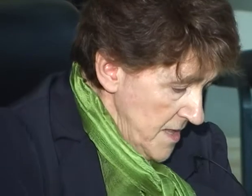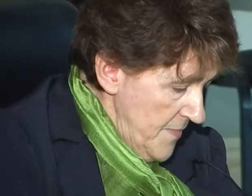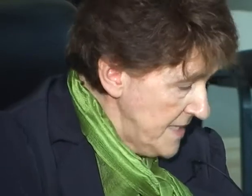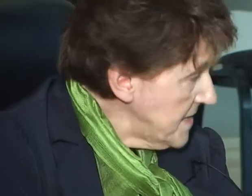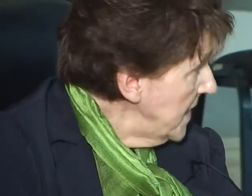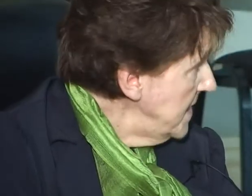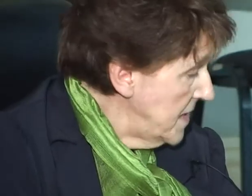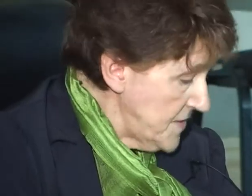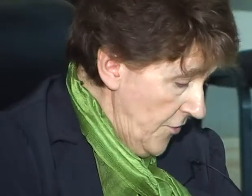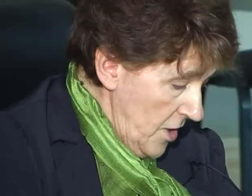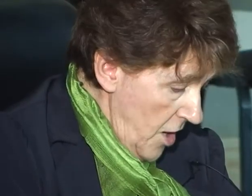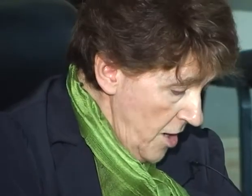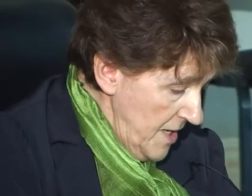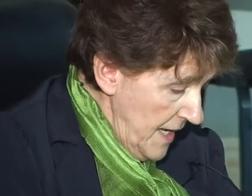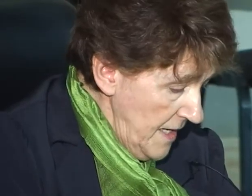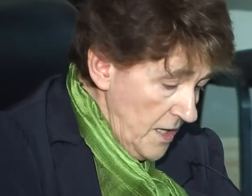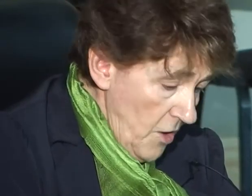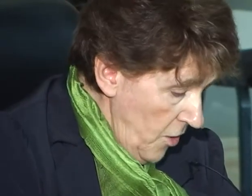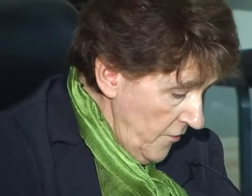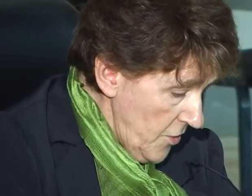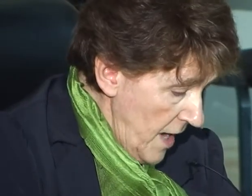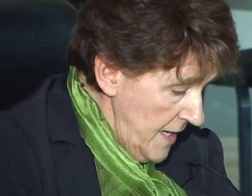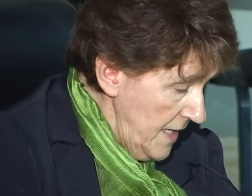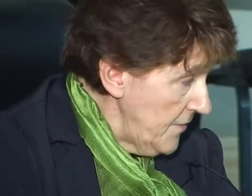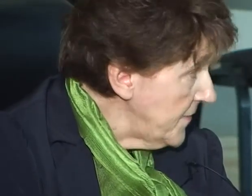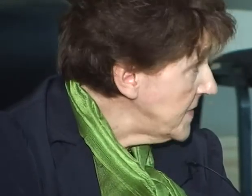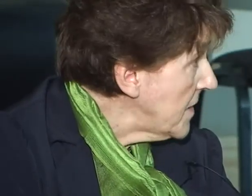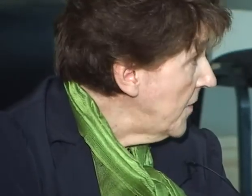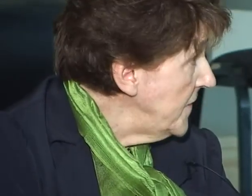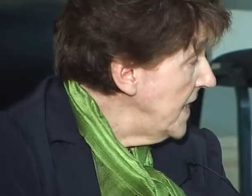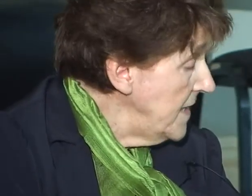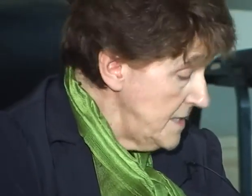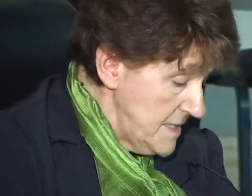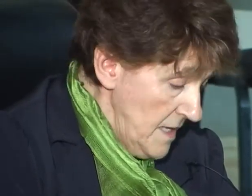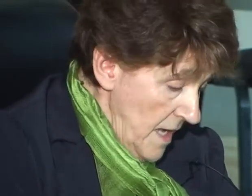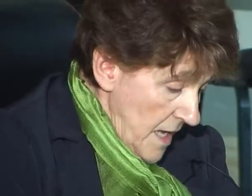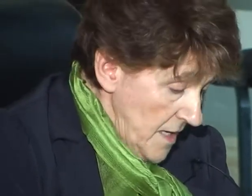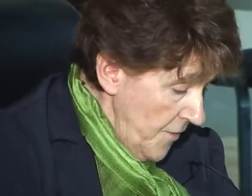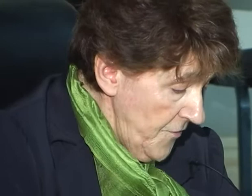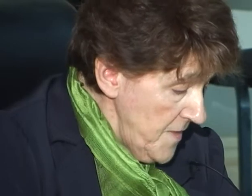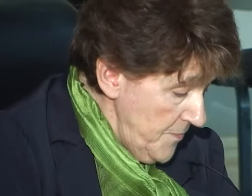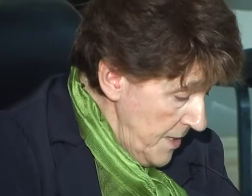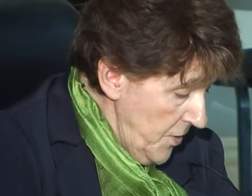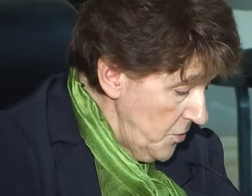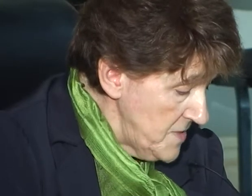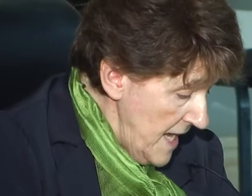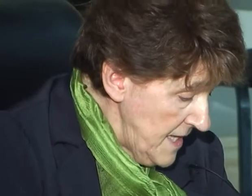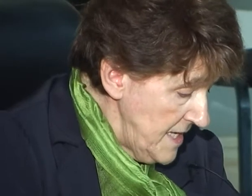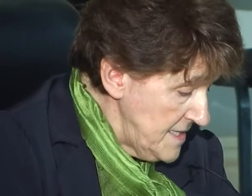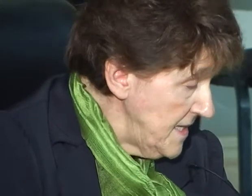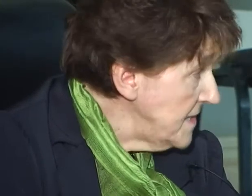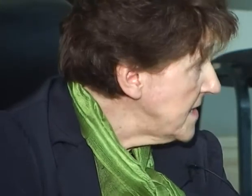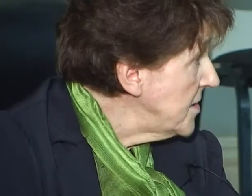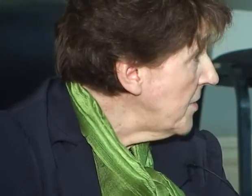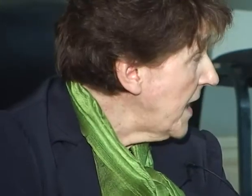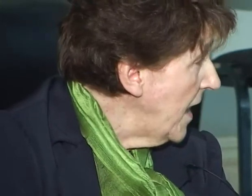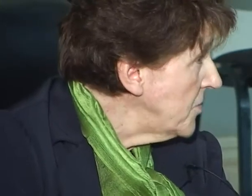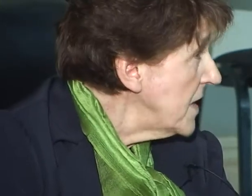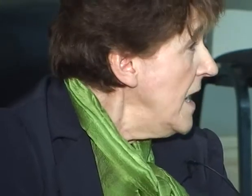The best ideas for accommodating all variety of needs comes from the people who take these needs into account